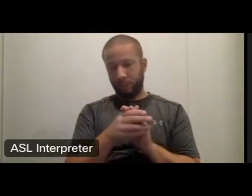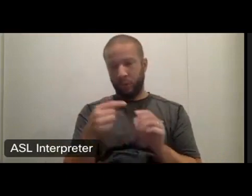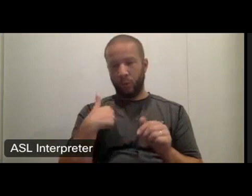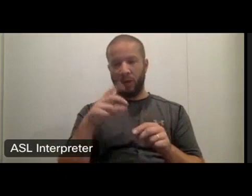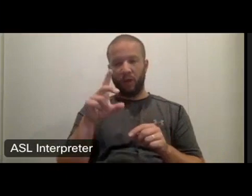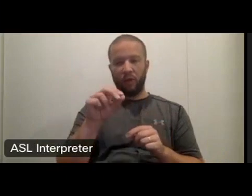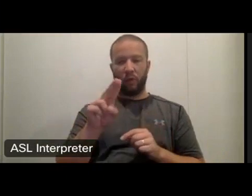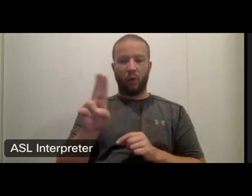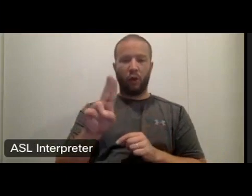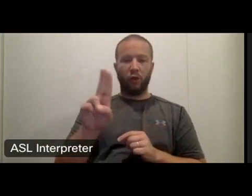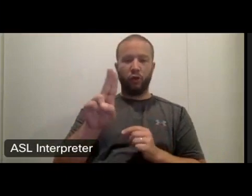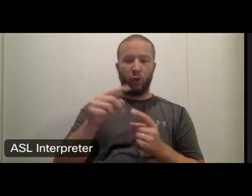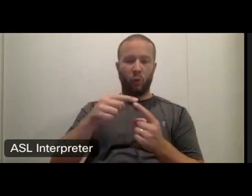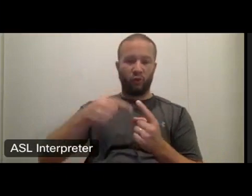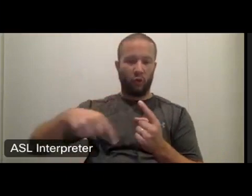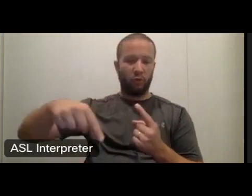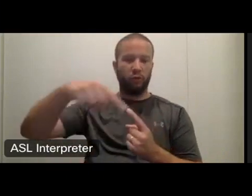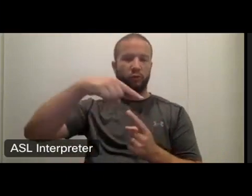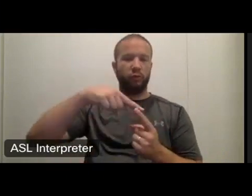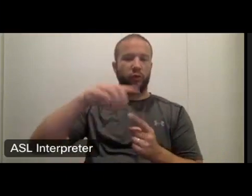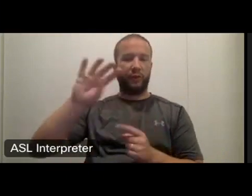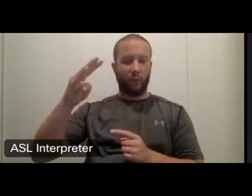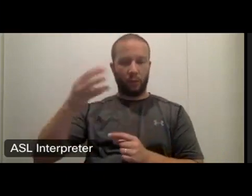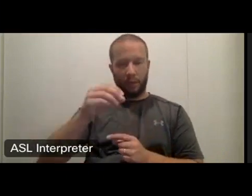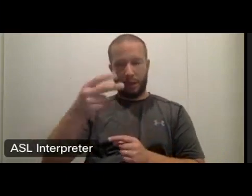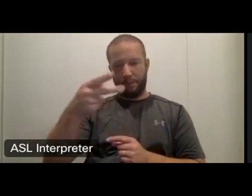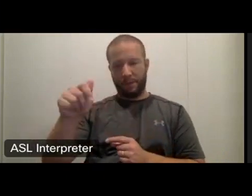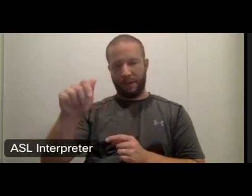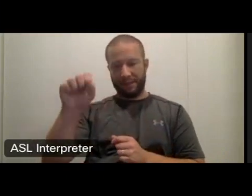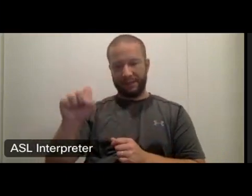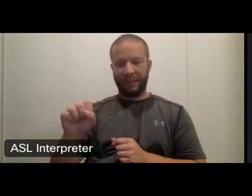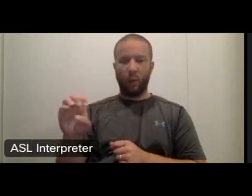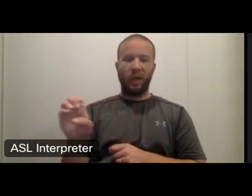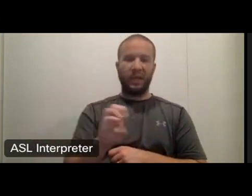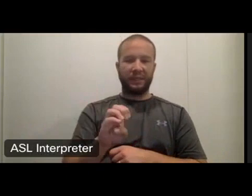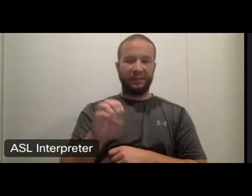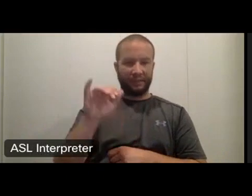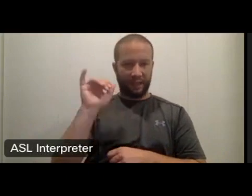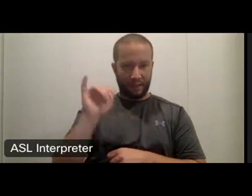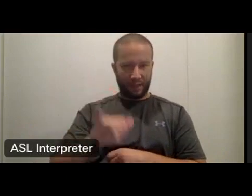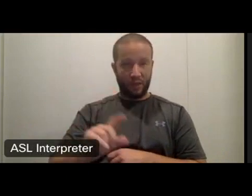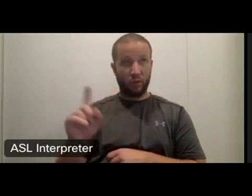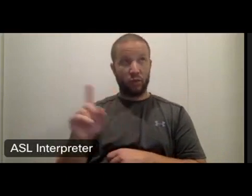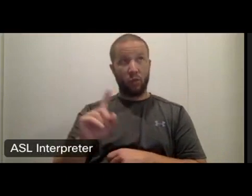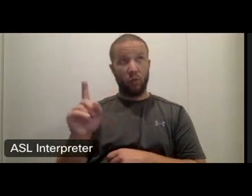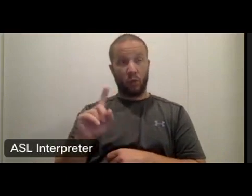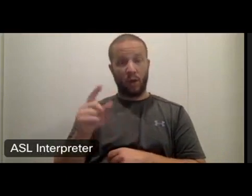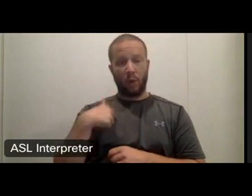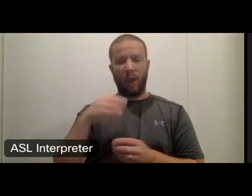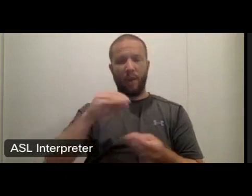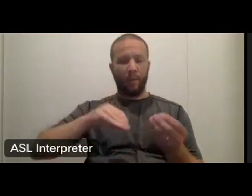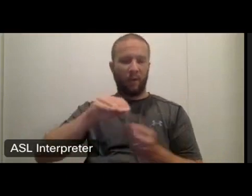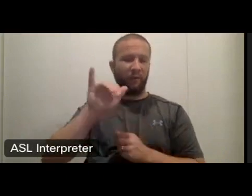on Fourth on Pennsylvania Southeast this is uh the turn attorney movement that Mr Bartolo refers to